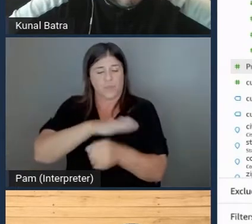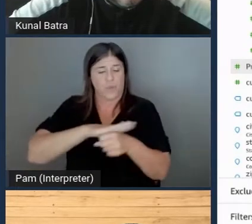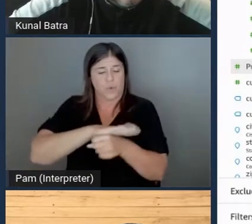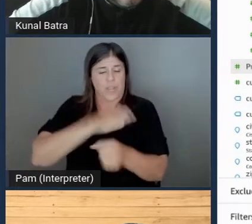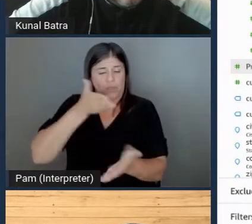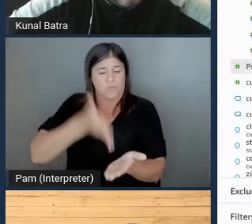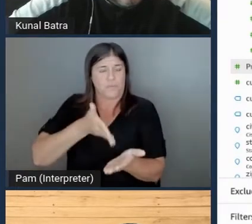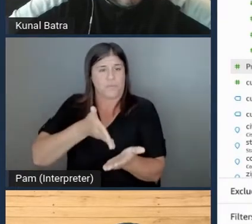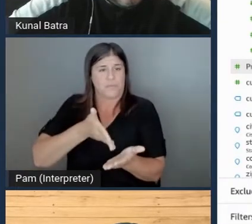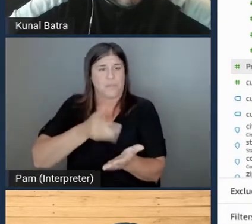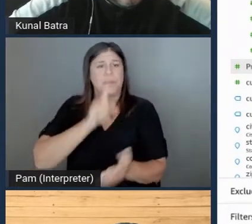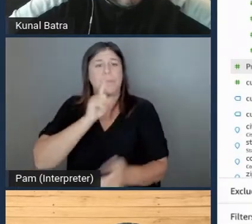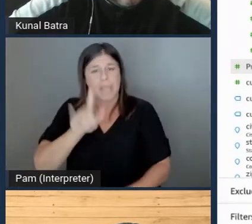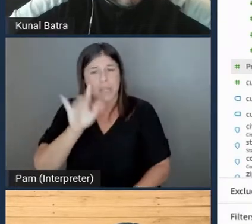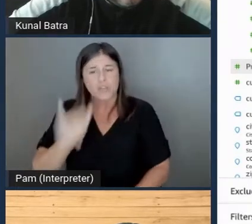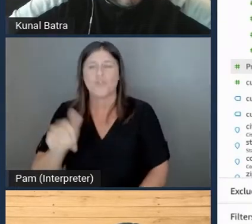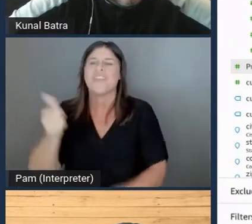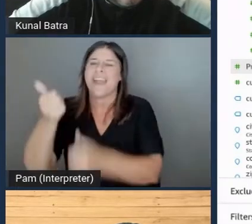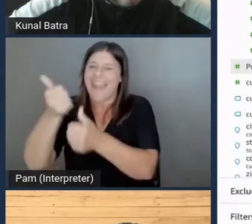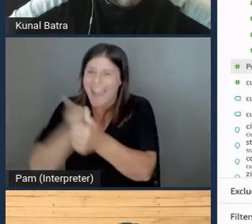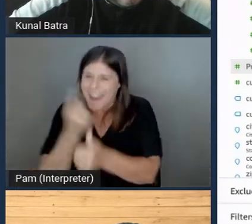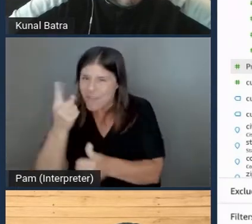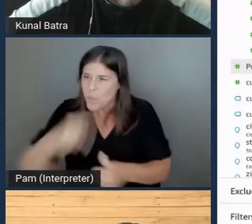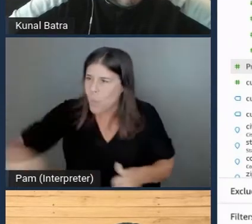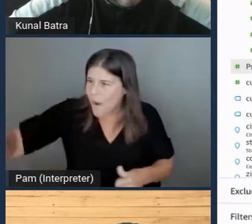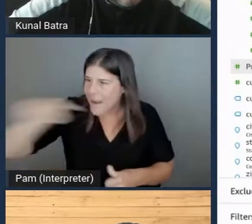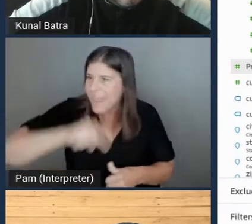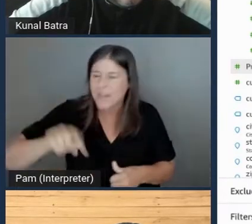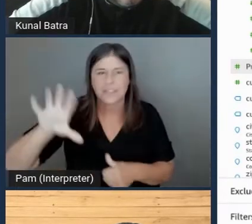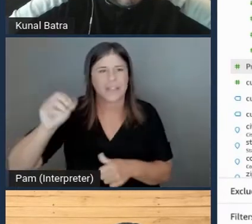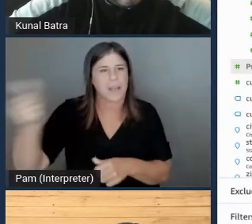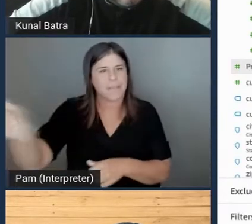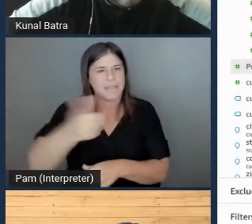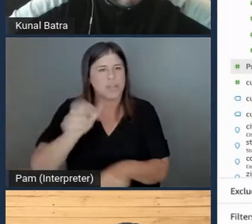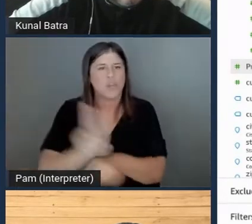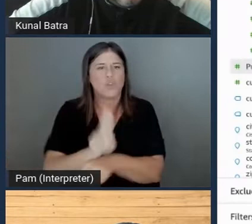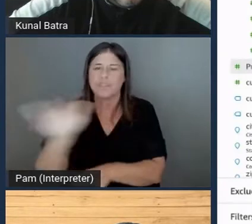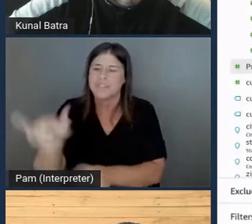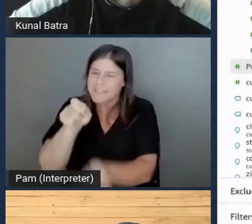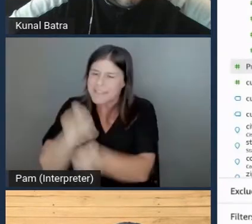to make sure that everyone else in the company is using these metrics and definitions